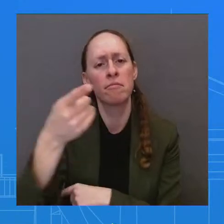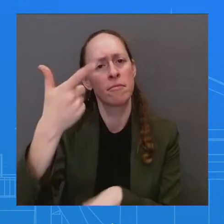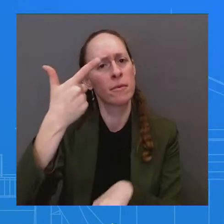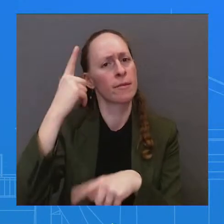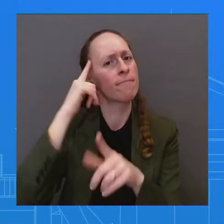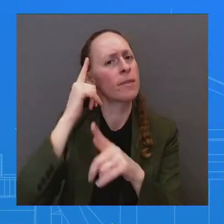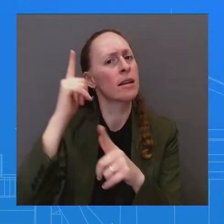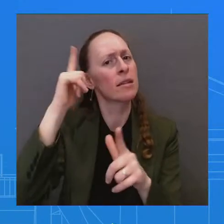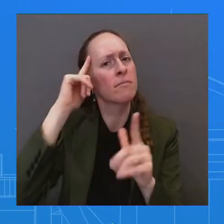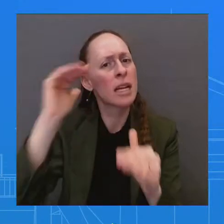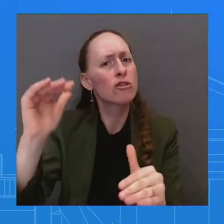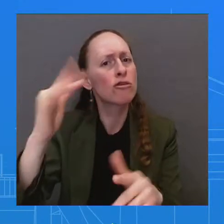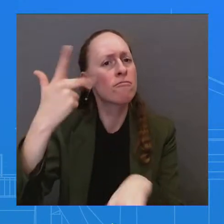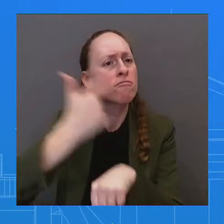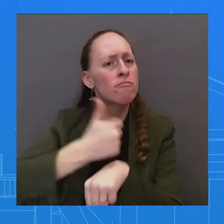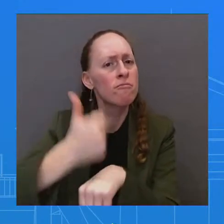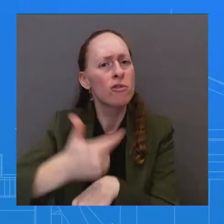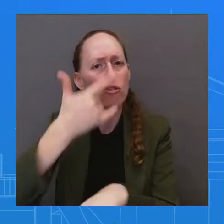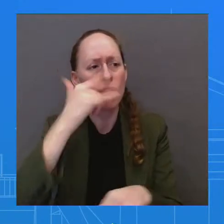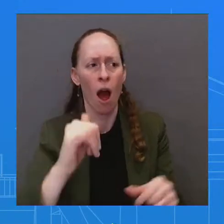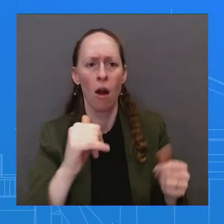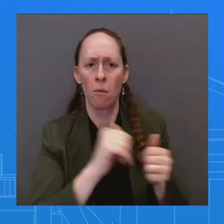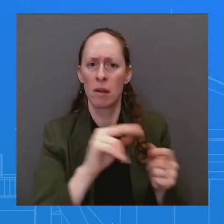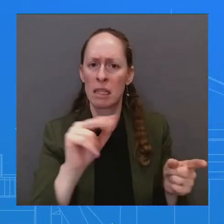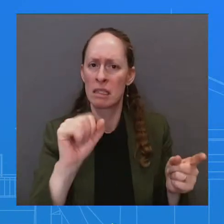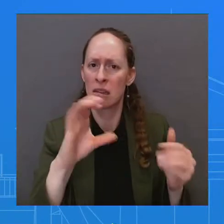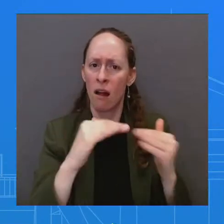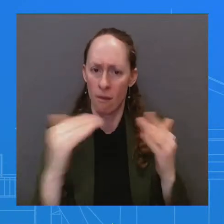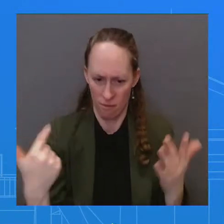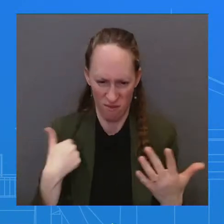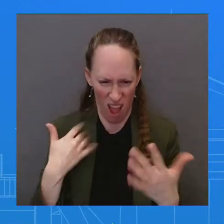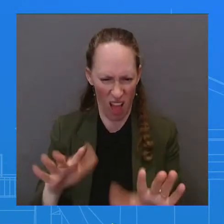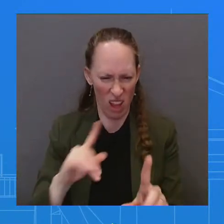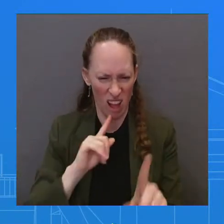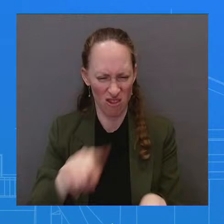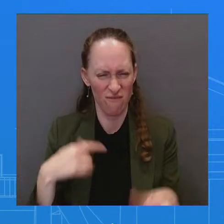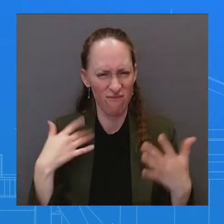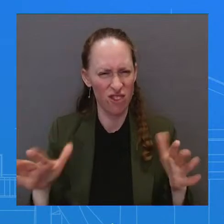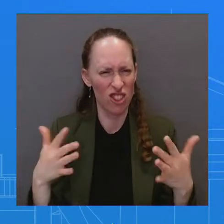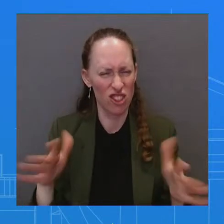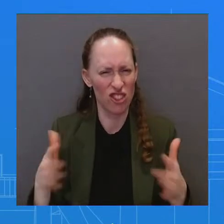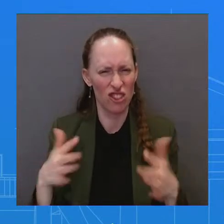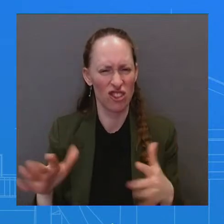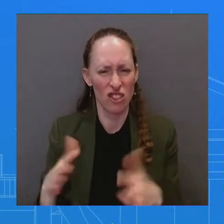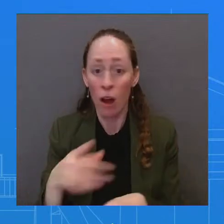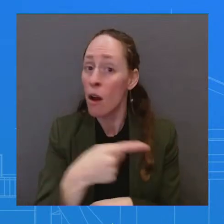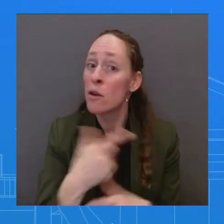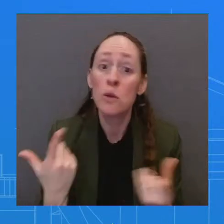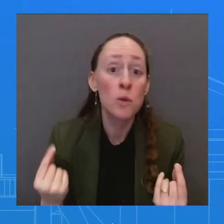Mr. Kirby: I already answered that question. He is going to be -- he'll have a chance to meet with Jake Sullivan and potentially other folks here at the Nat- -- NSC.